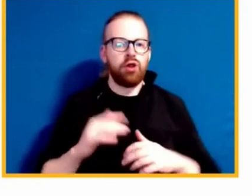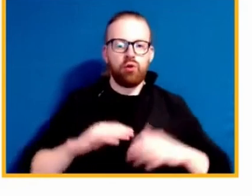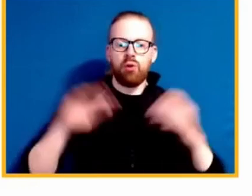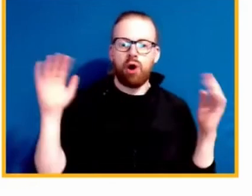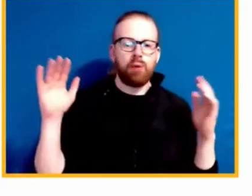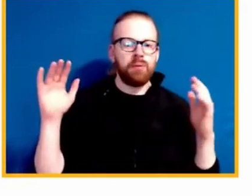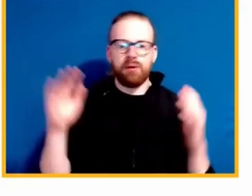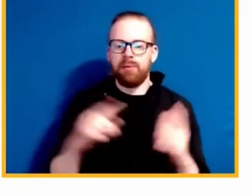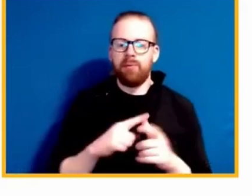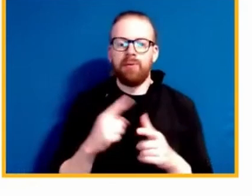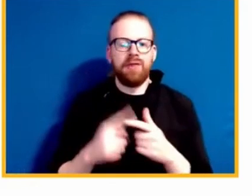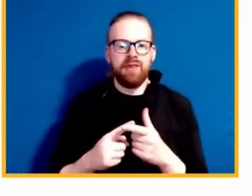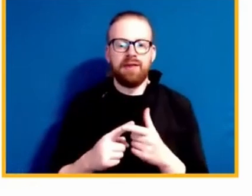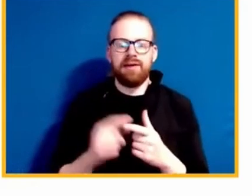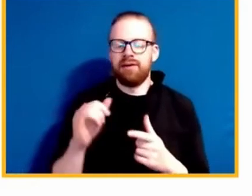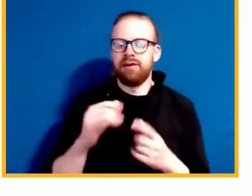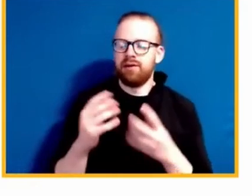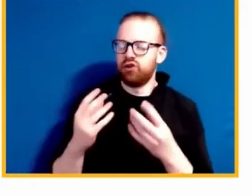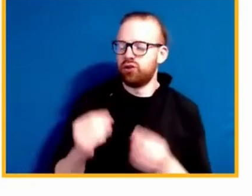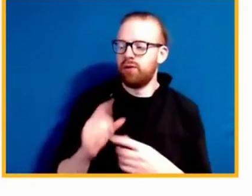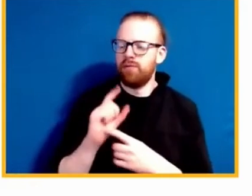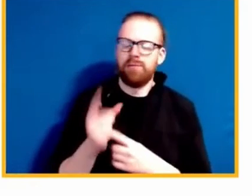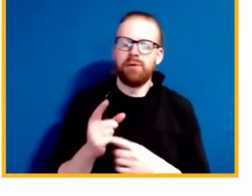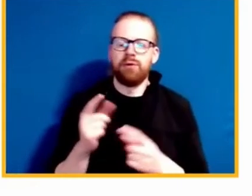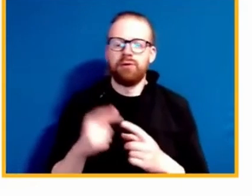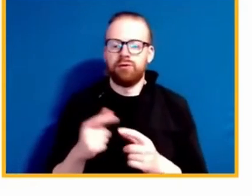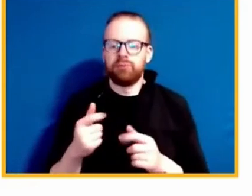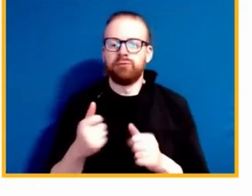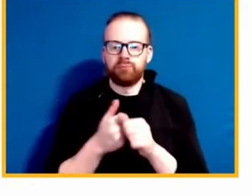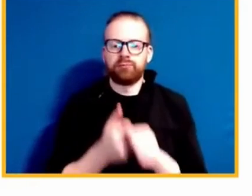and then it would be a very soft moment to like kind of follow behind it,